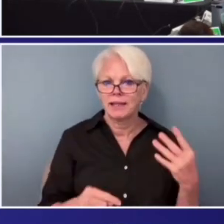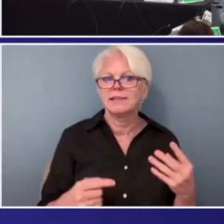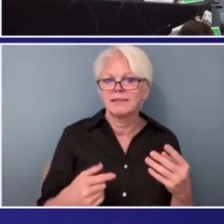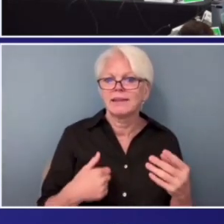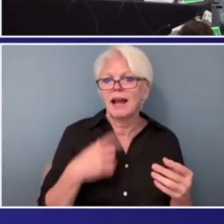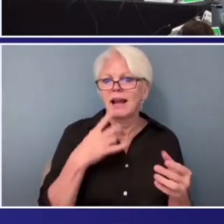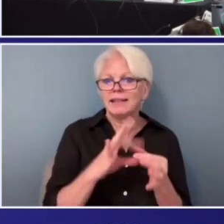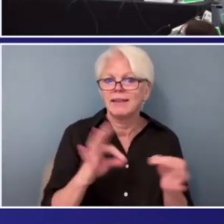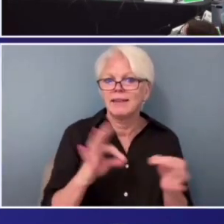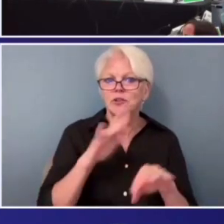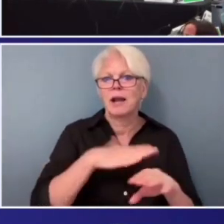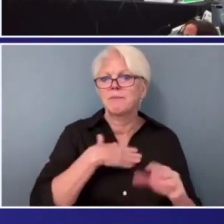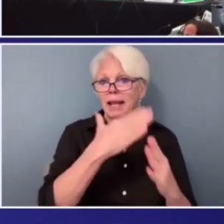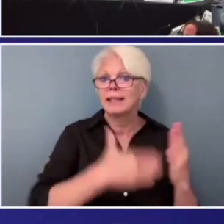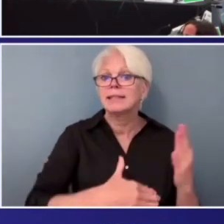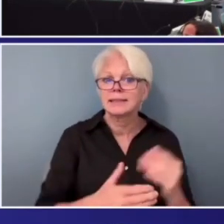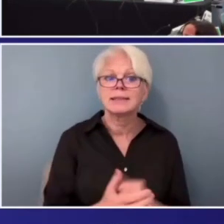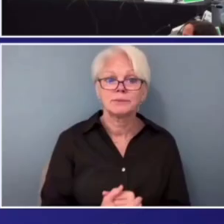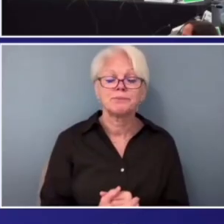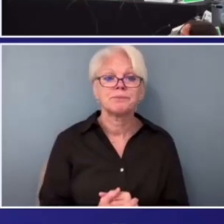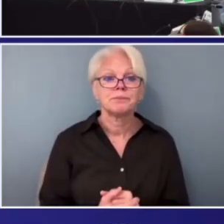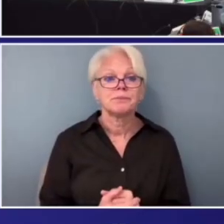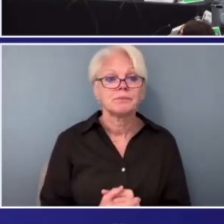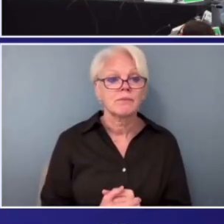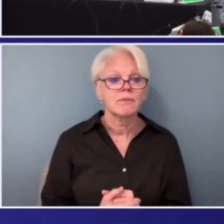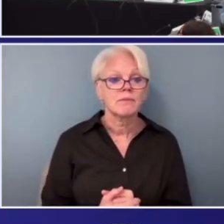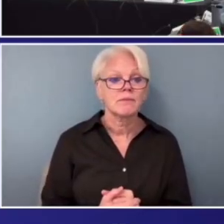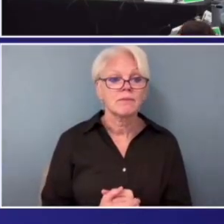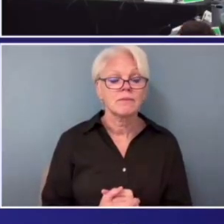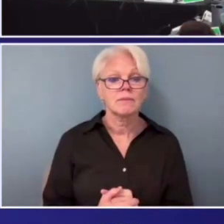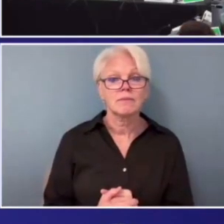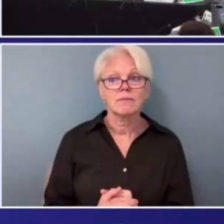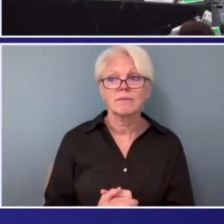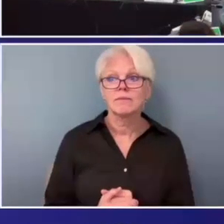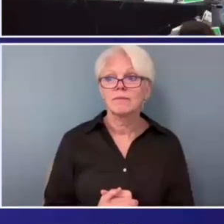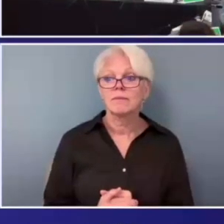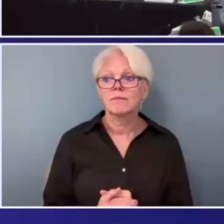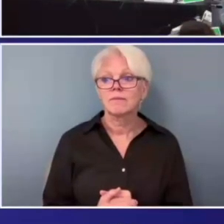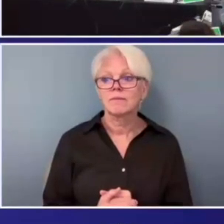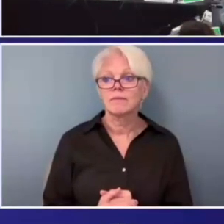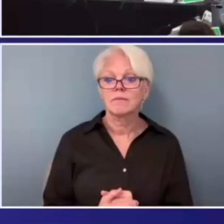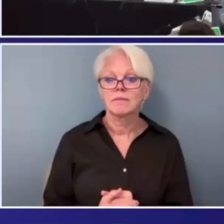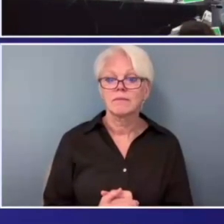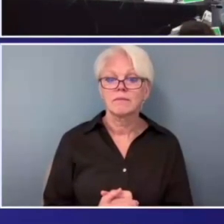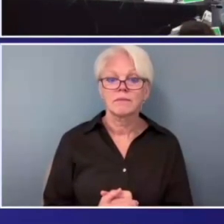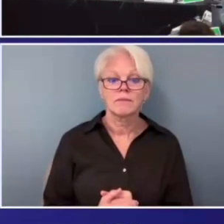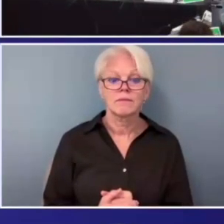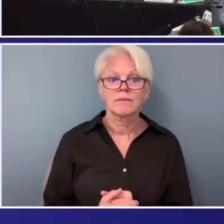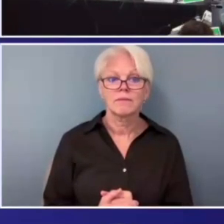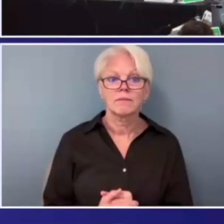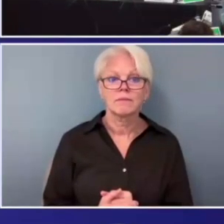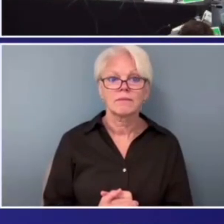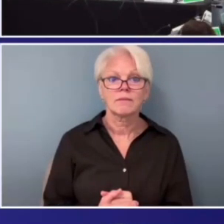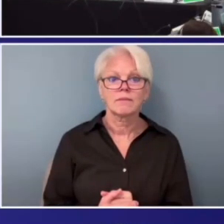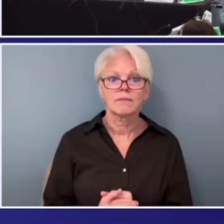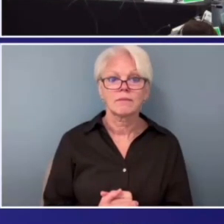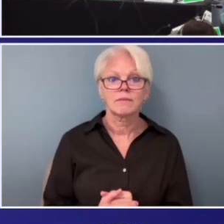list. So I'm going to consider this